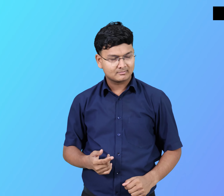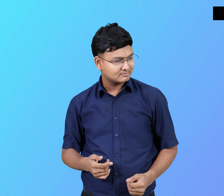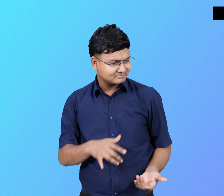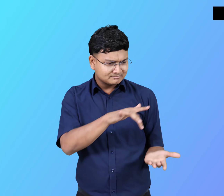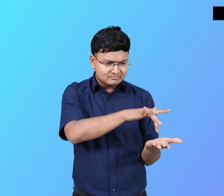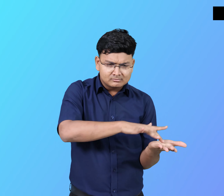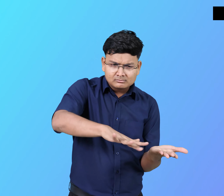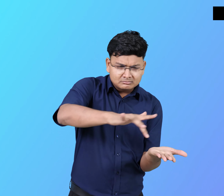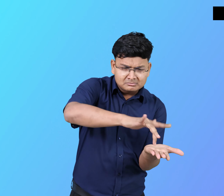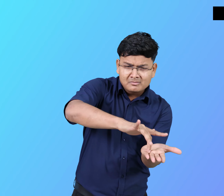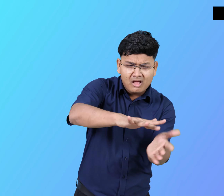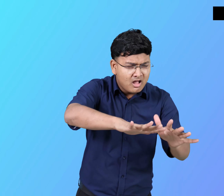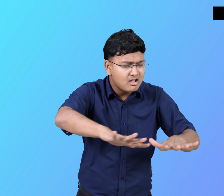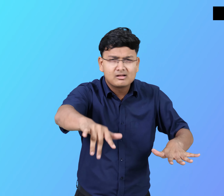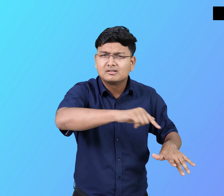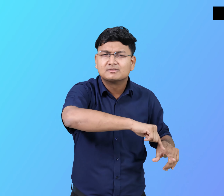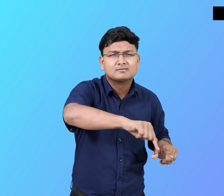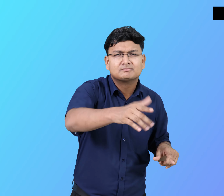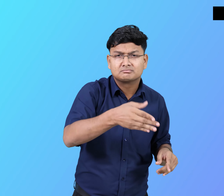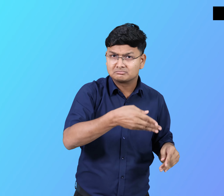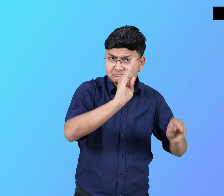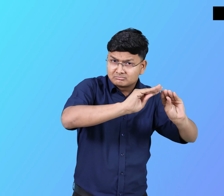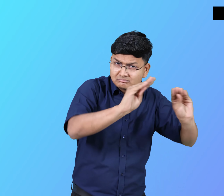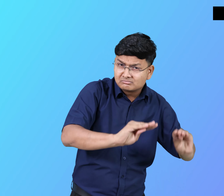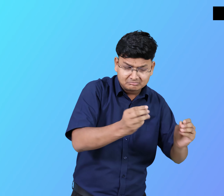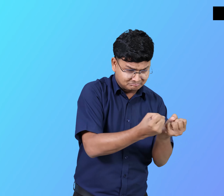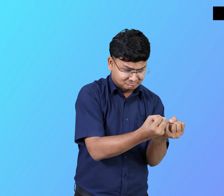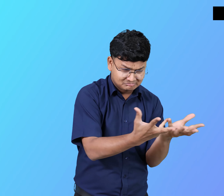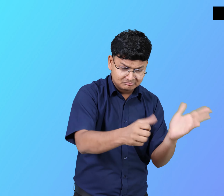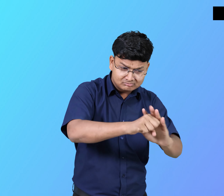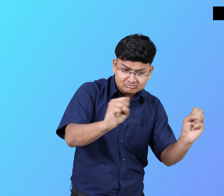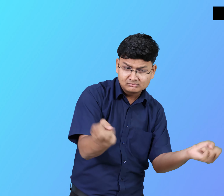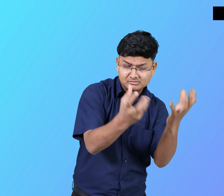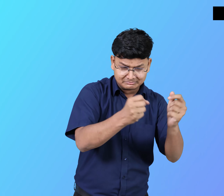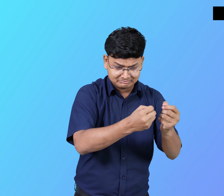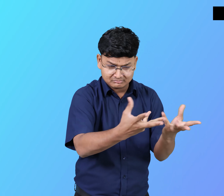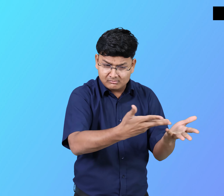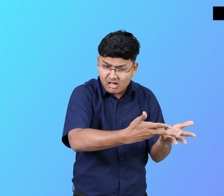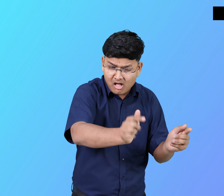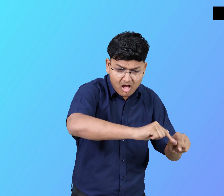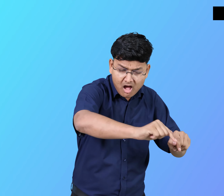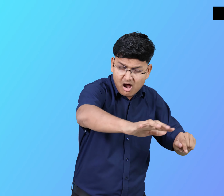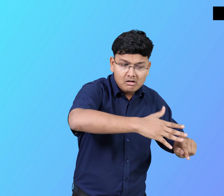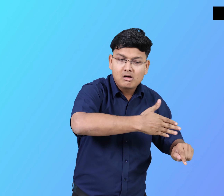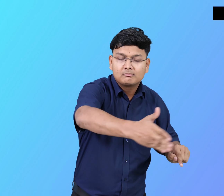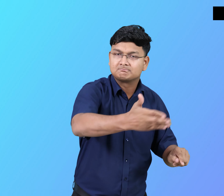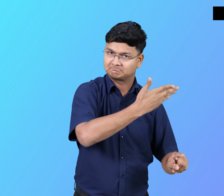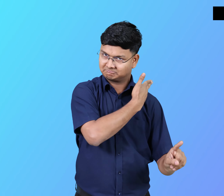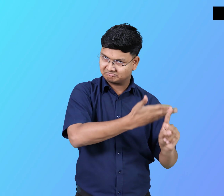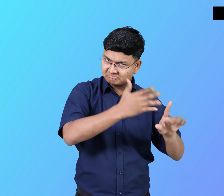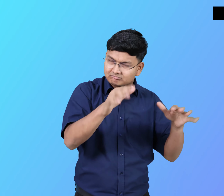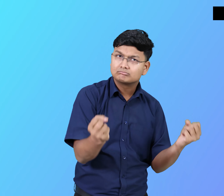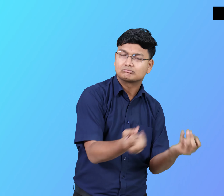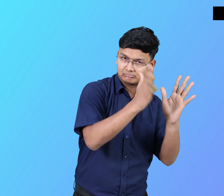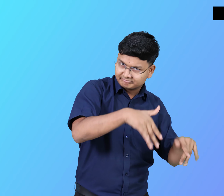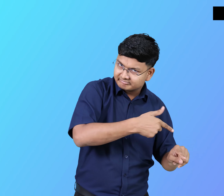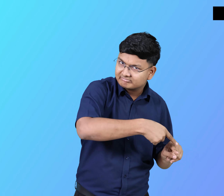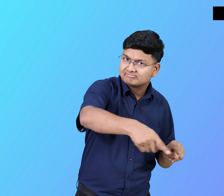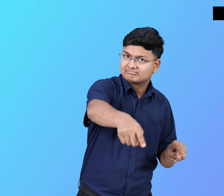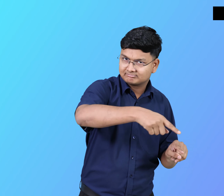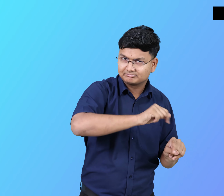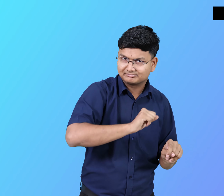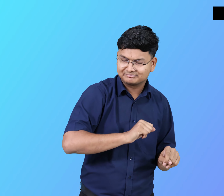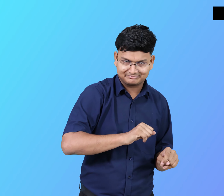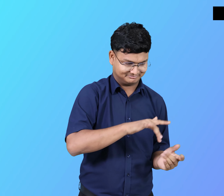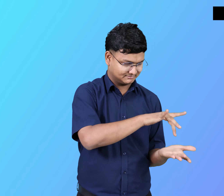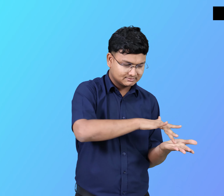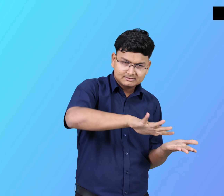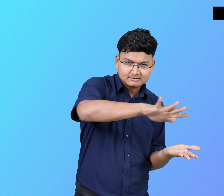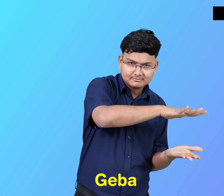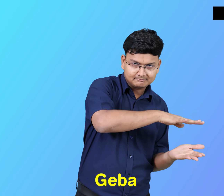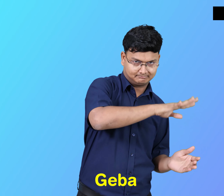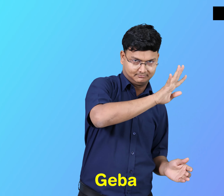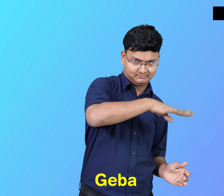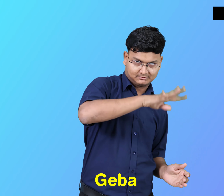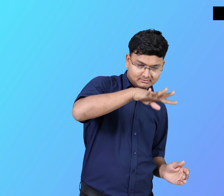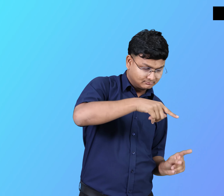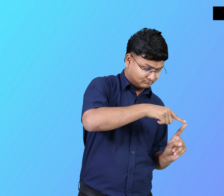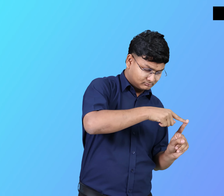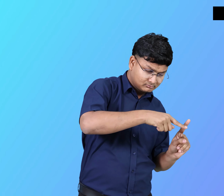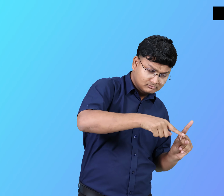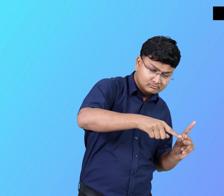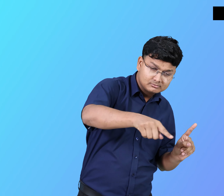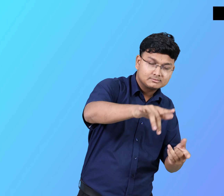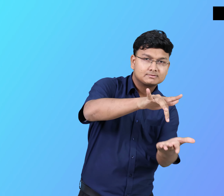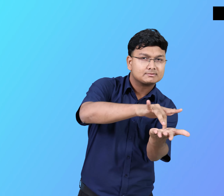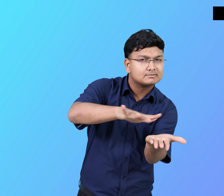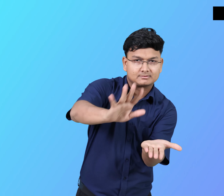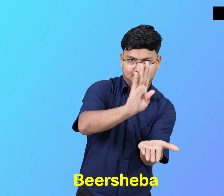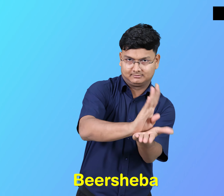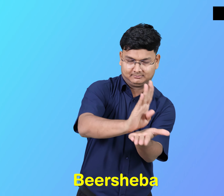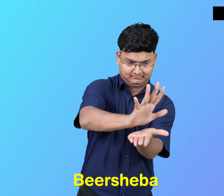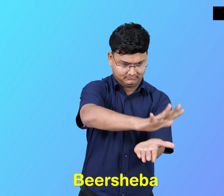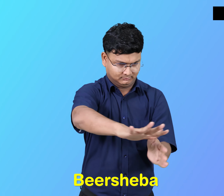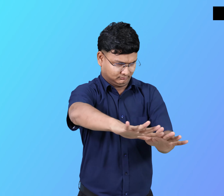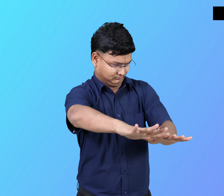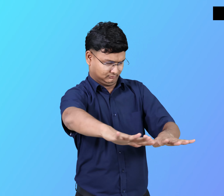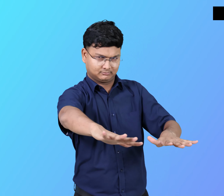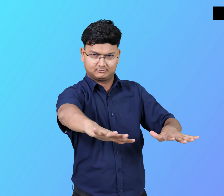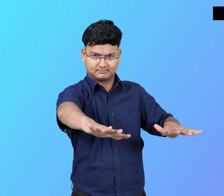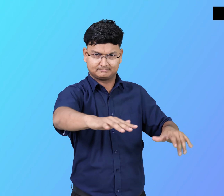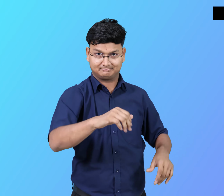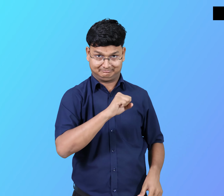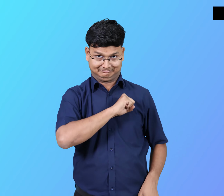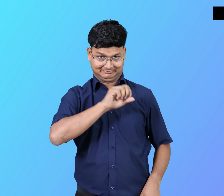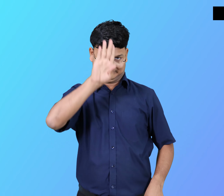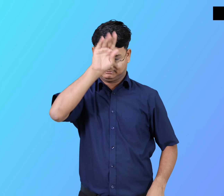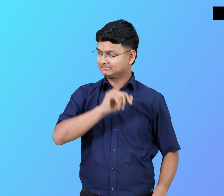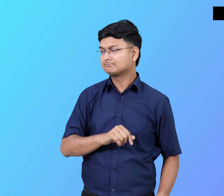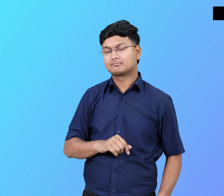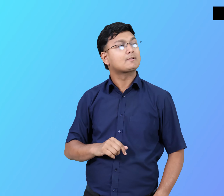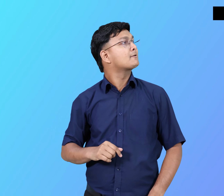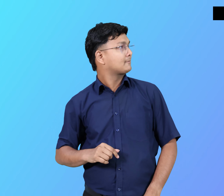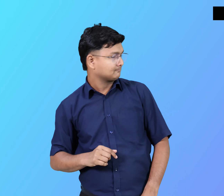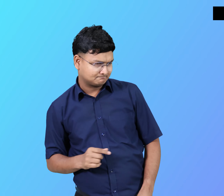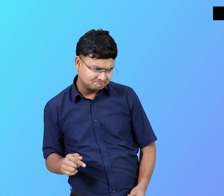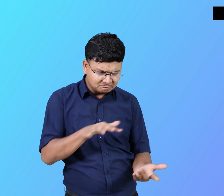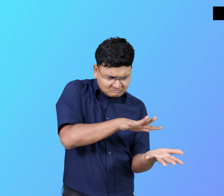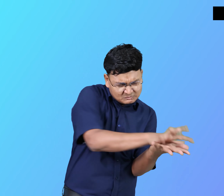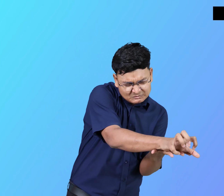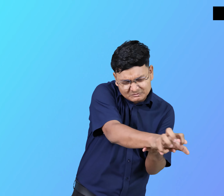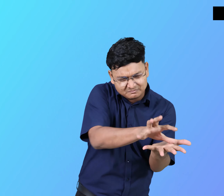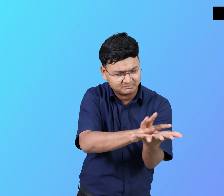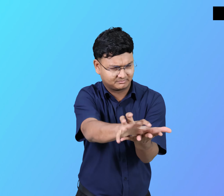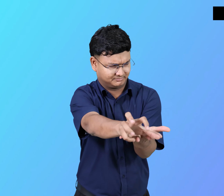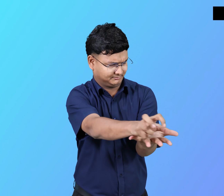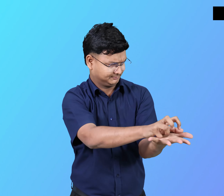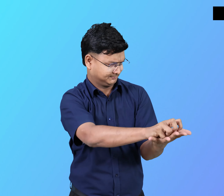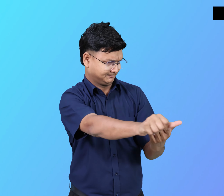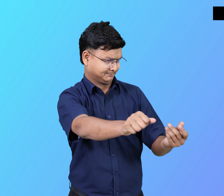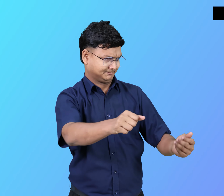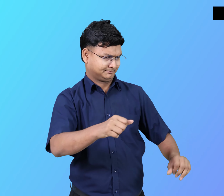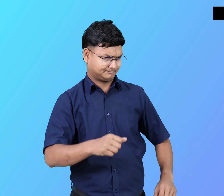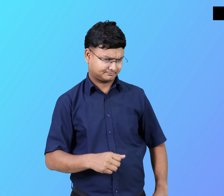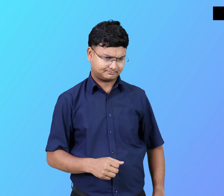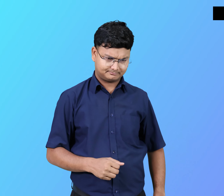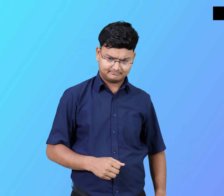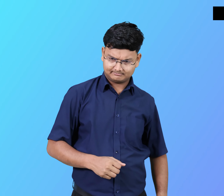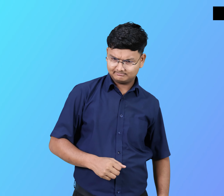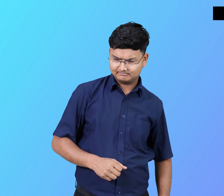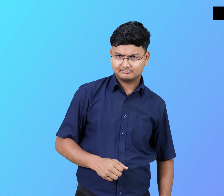He also ruined the places of worship where they had been making offerings, from Geba to Beersheba.